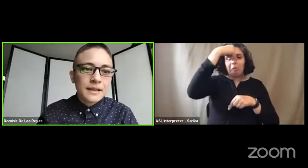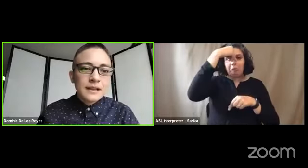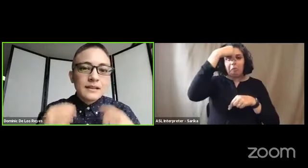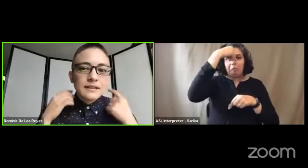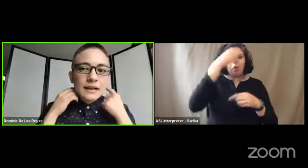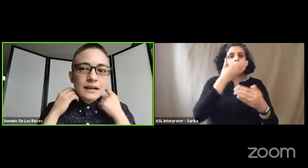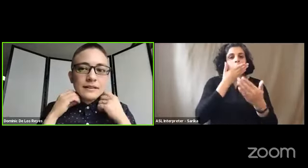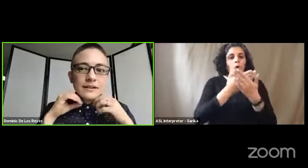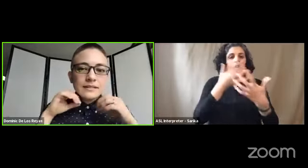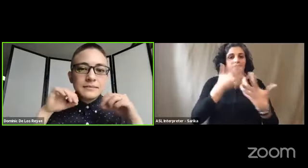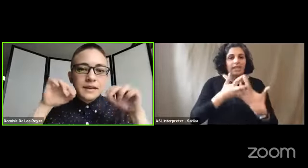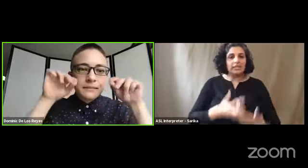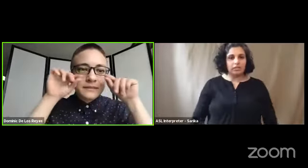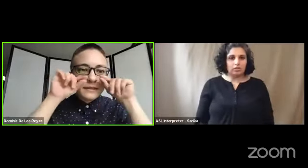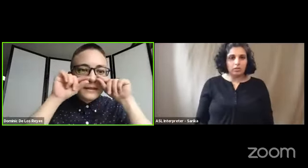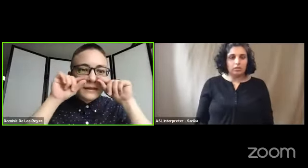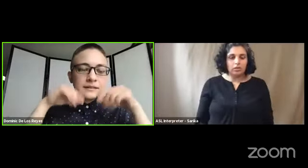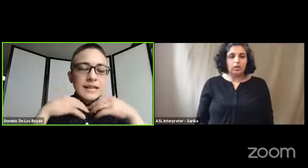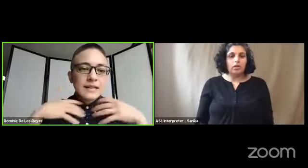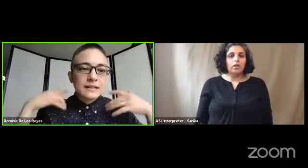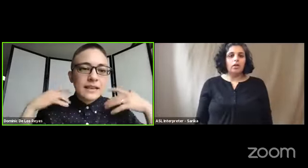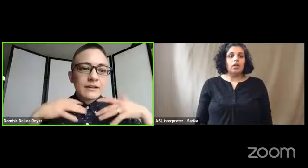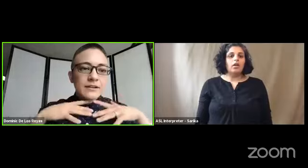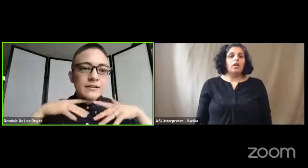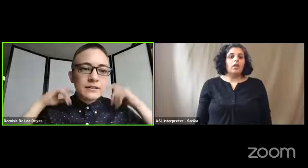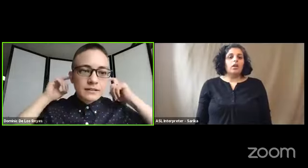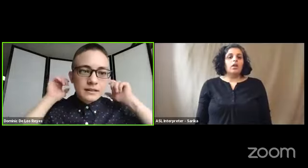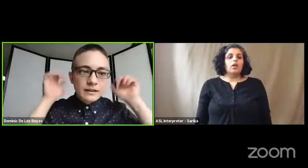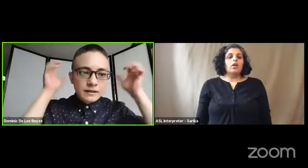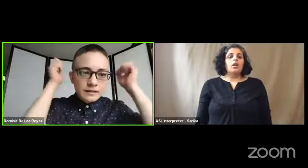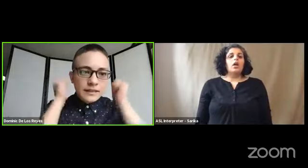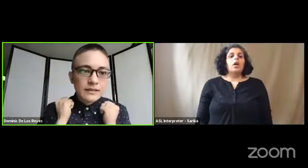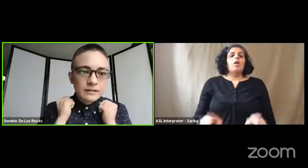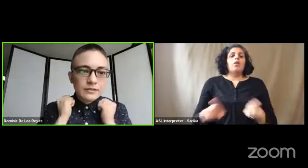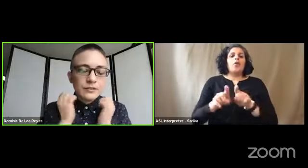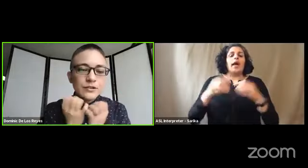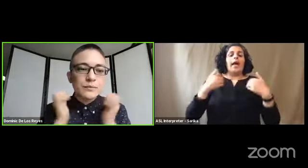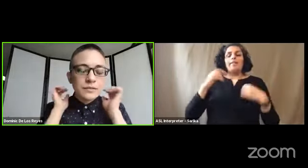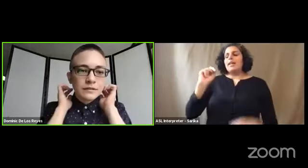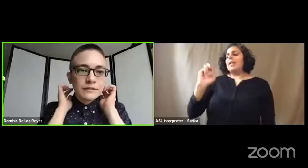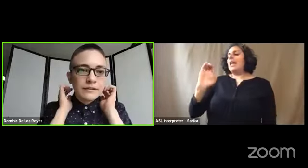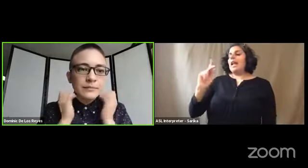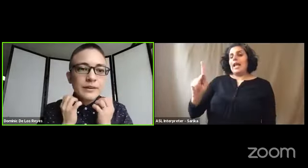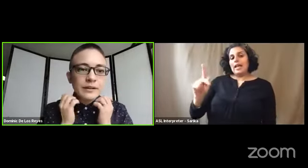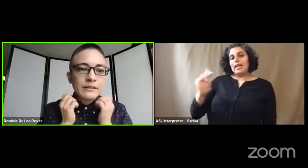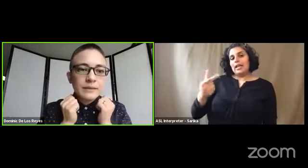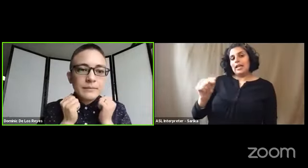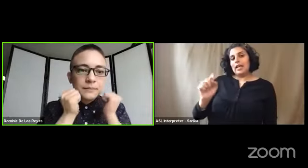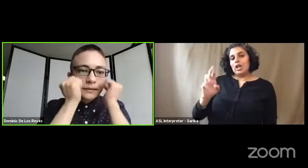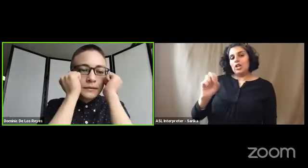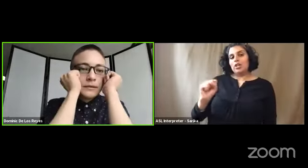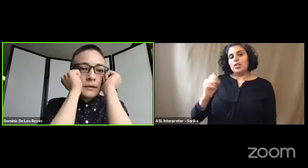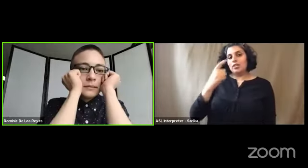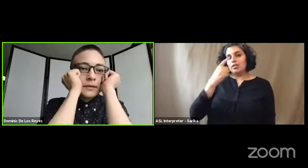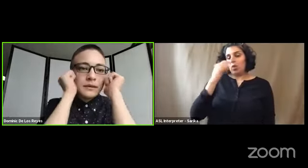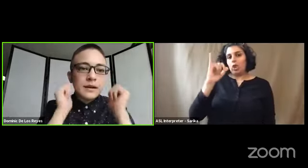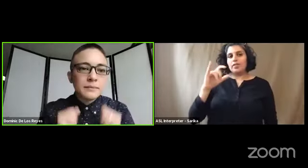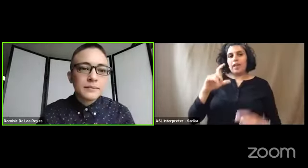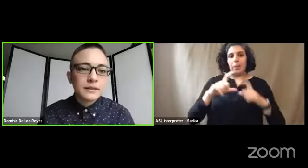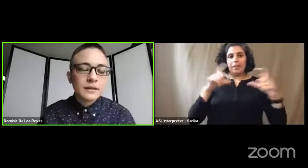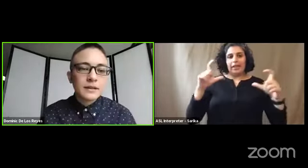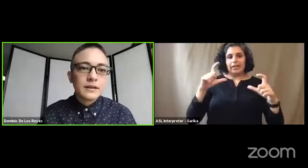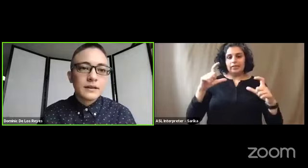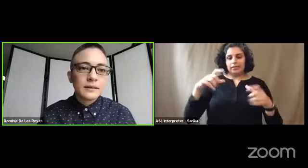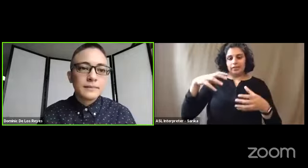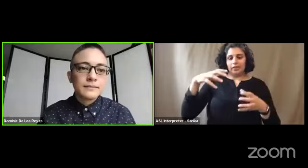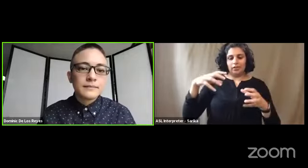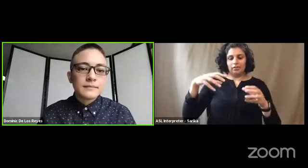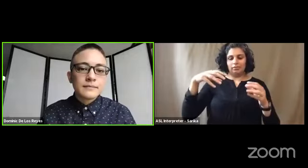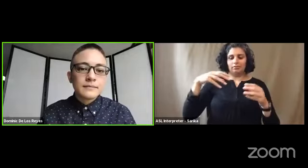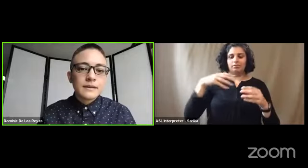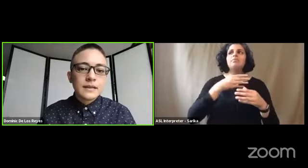There are sometimes neck gaiters that are like tubes of fabric that people pull up,